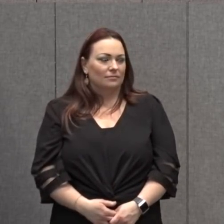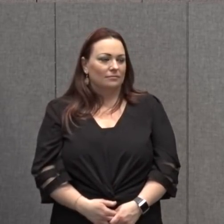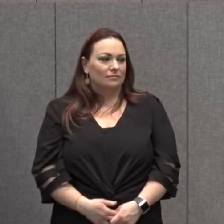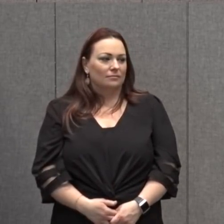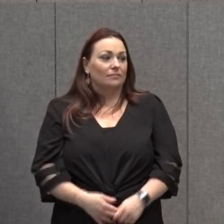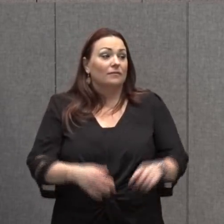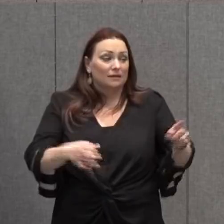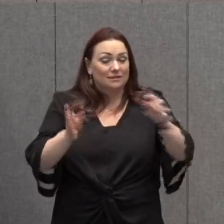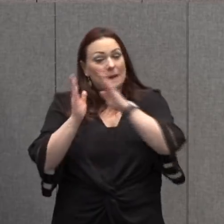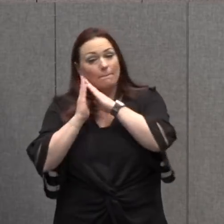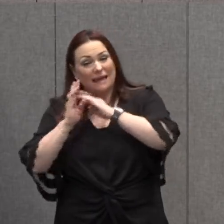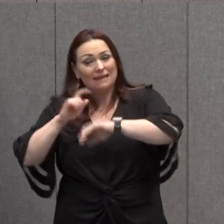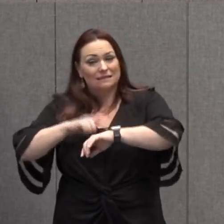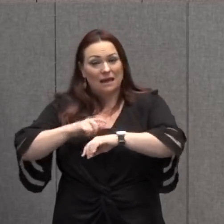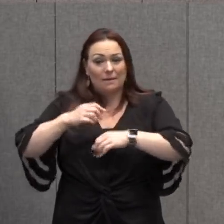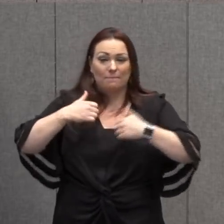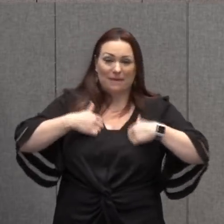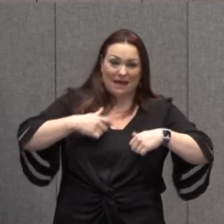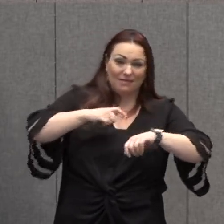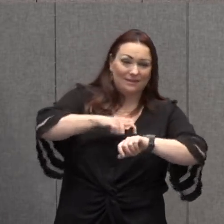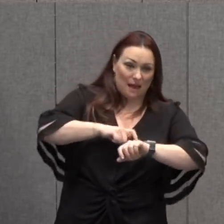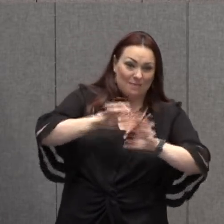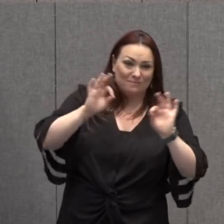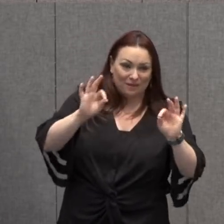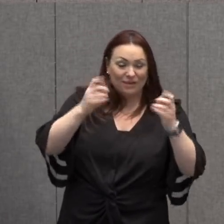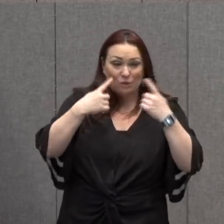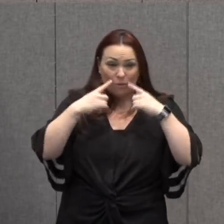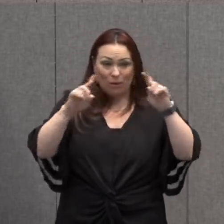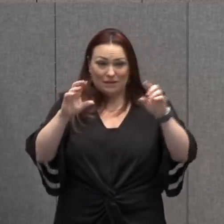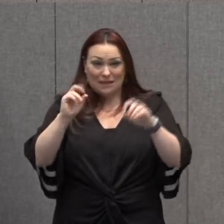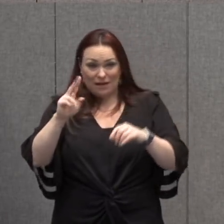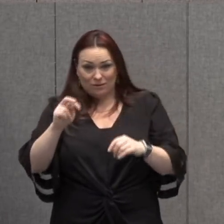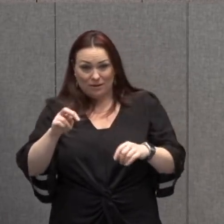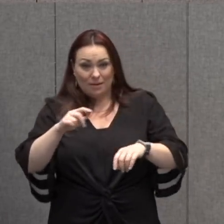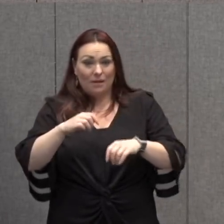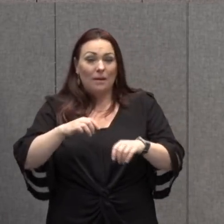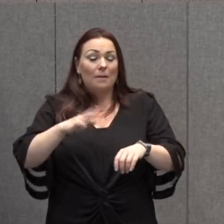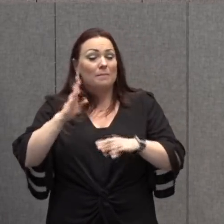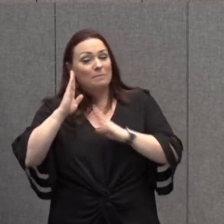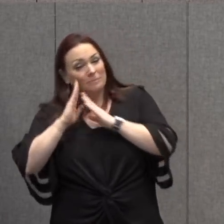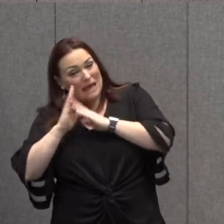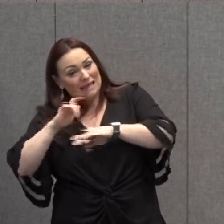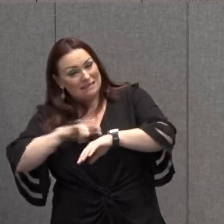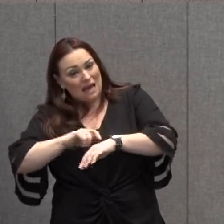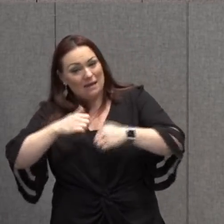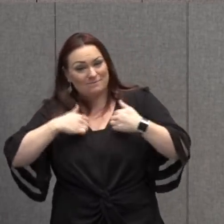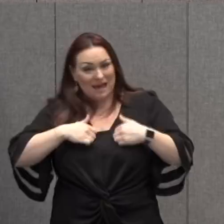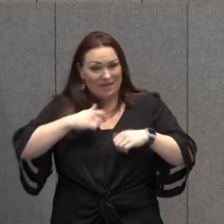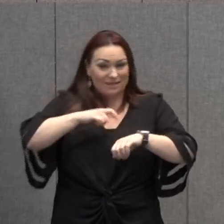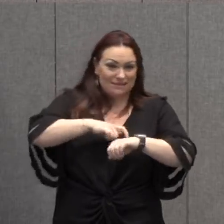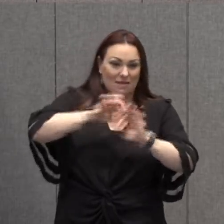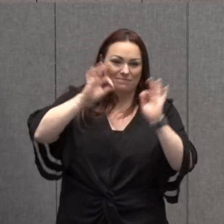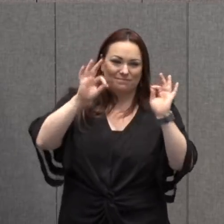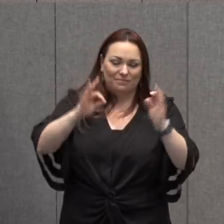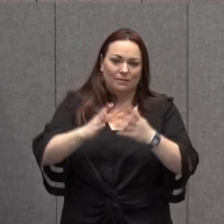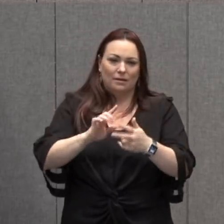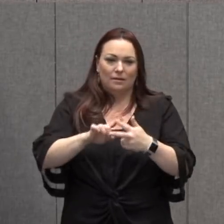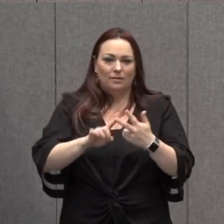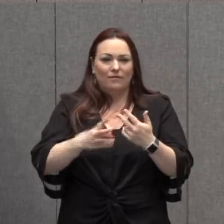Yeah, I can say bathtub. Bed time. There we go. - Yeah, yeah. All right, we better do only a couple more